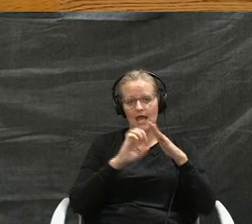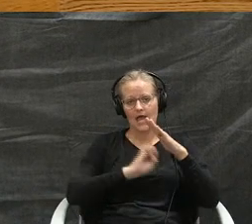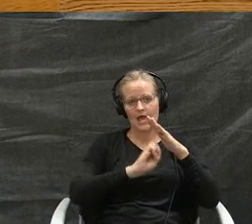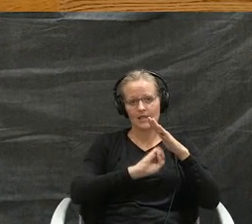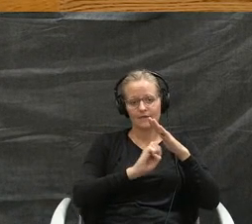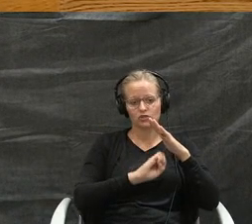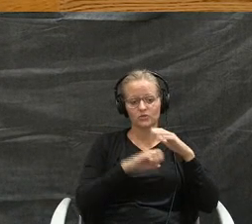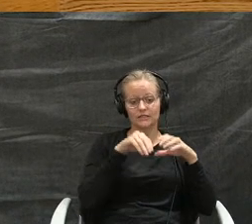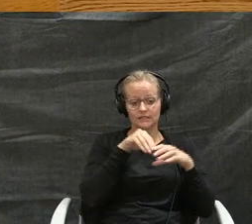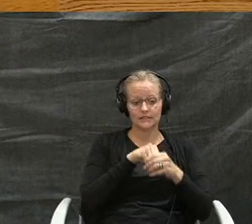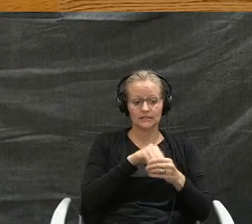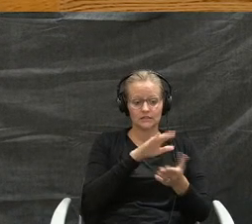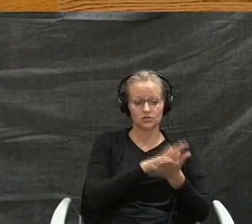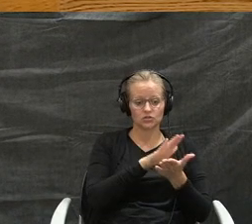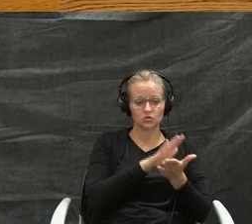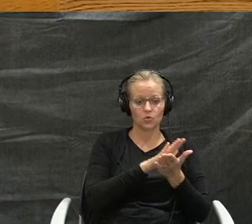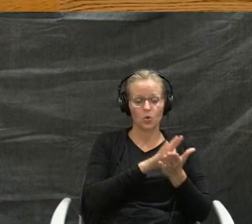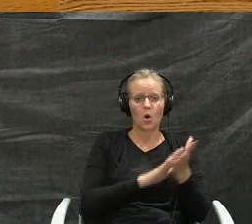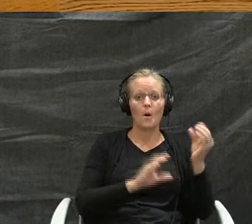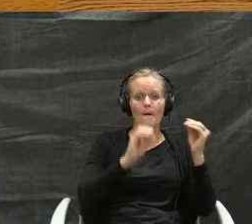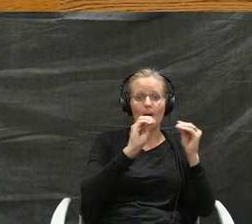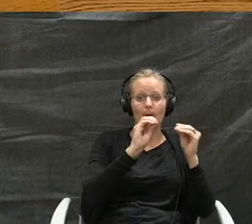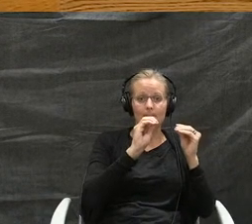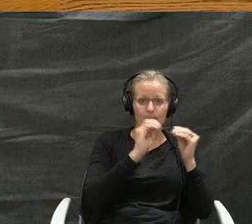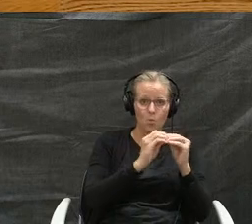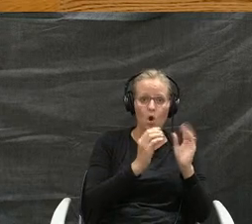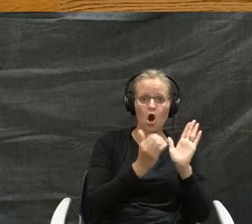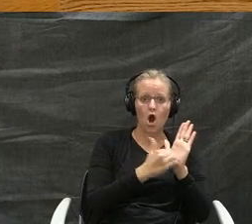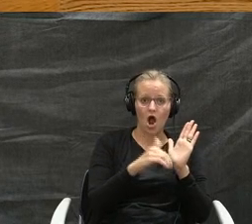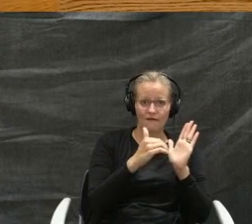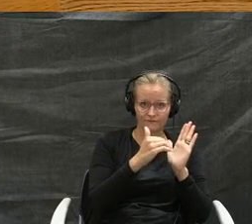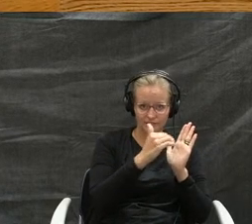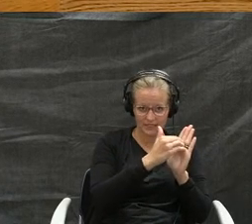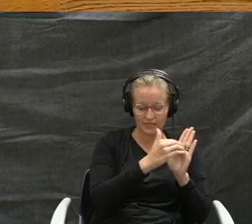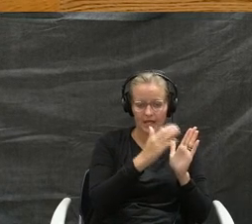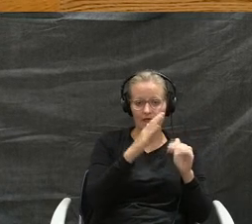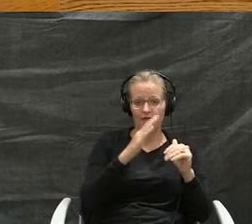secondary, at least today a week. And the leader of this